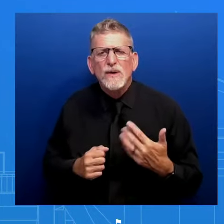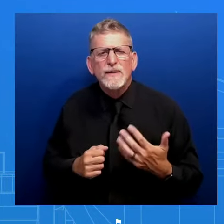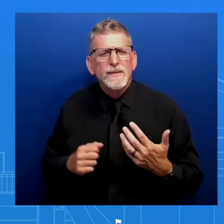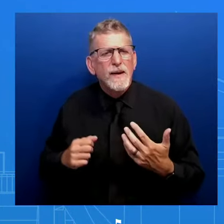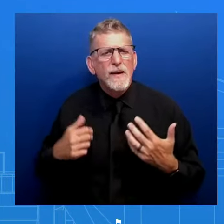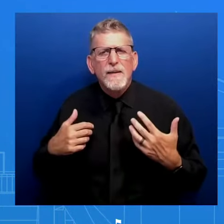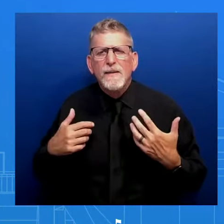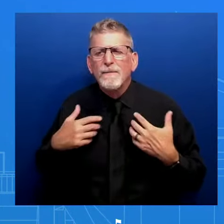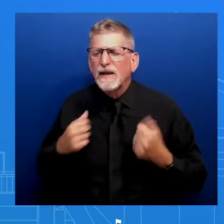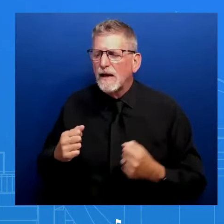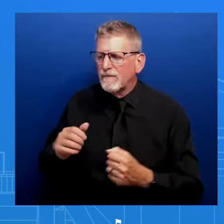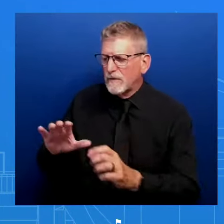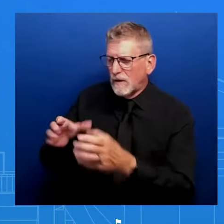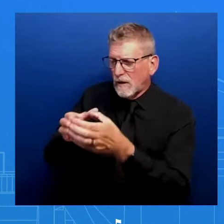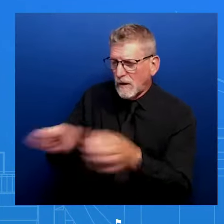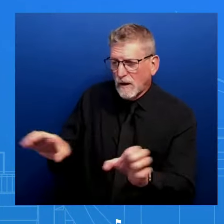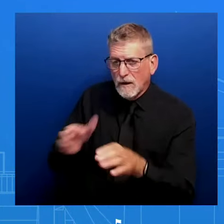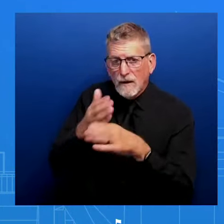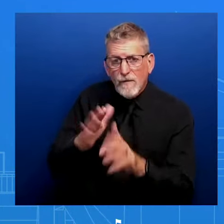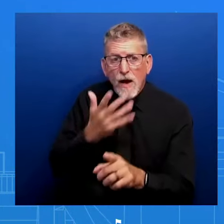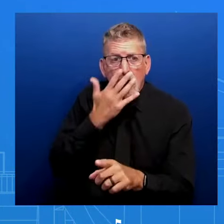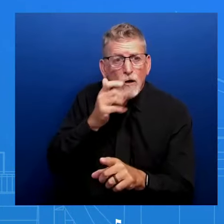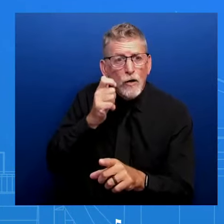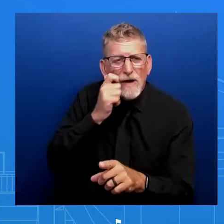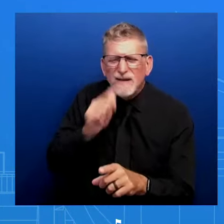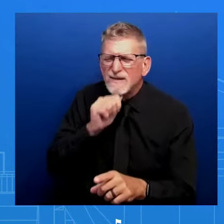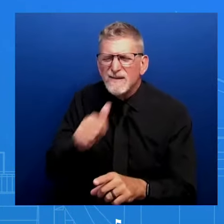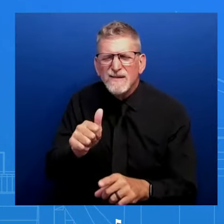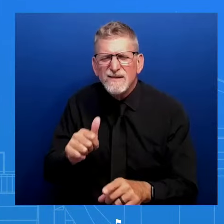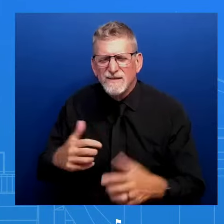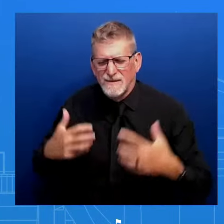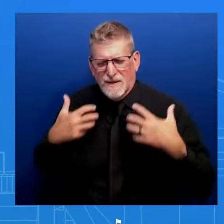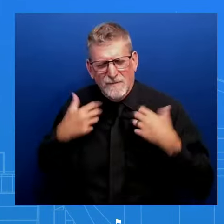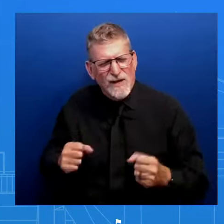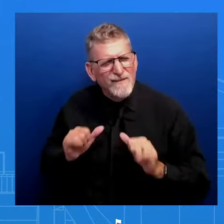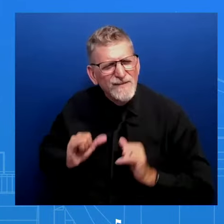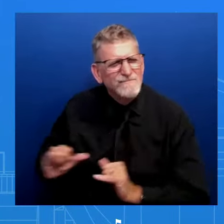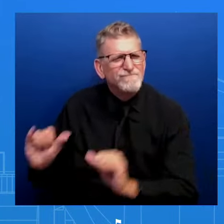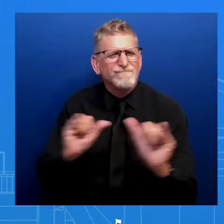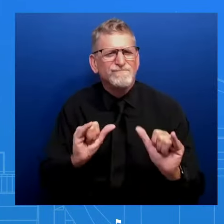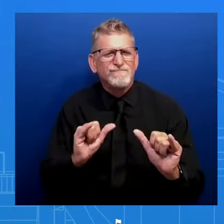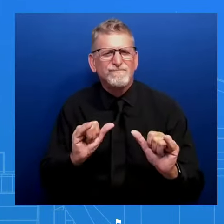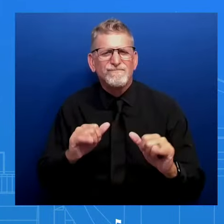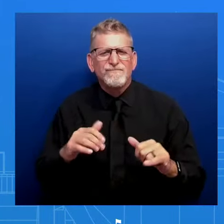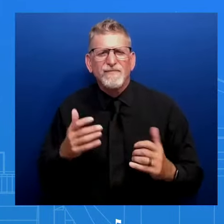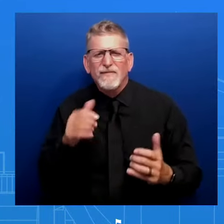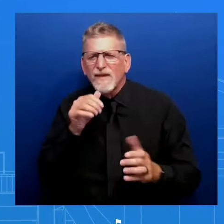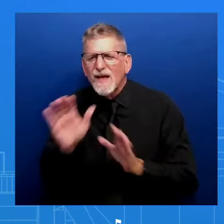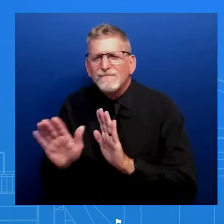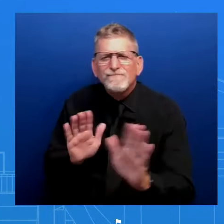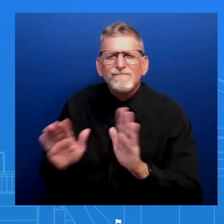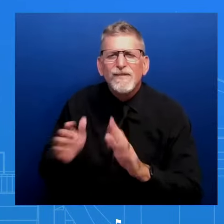It's not -- it doesn't -- doesn't matter who you -- who you worship or whether you worship at all.